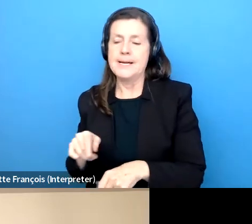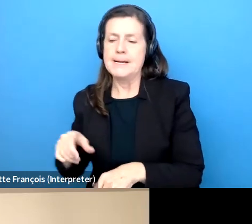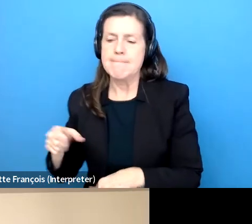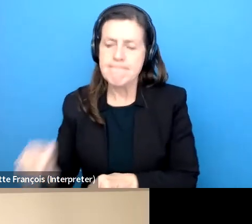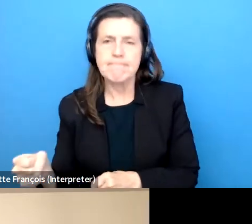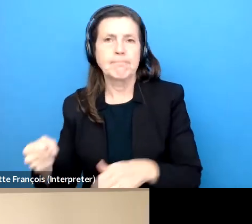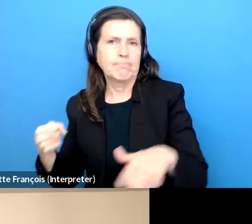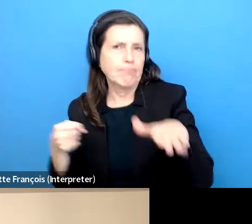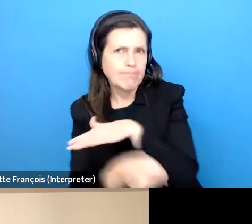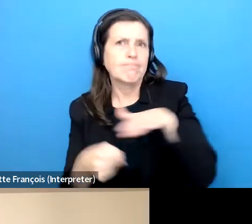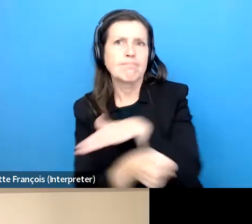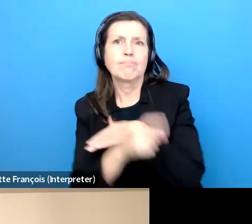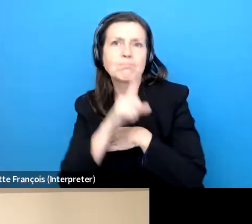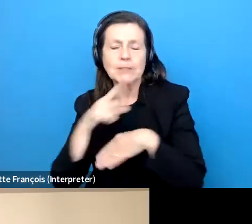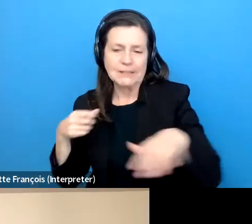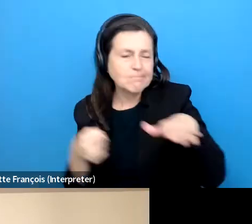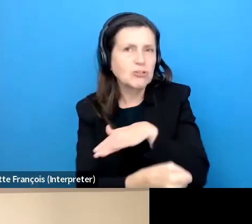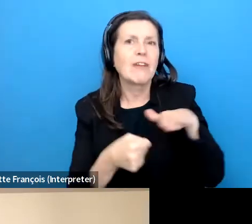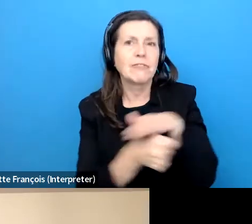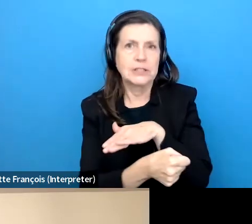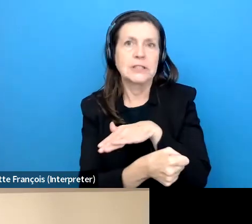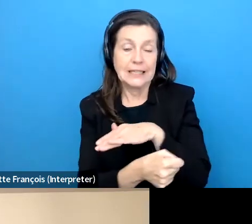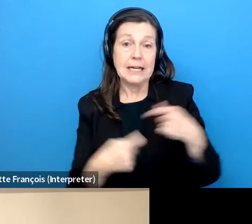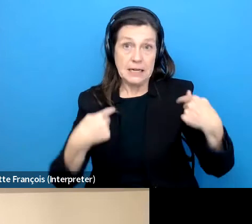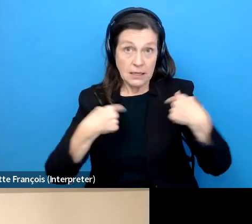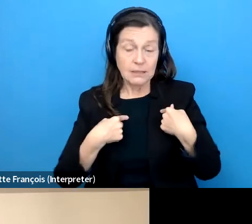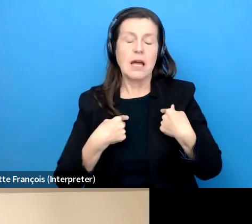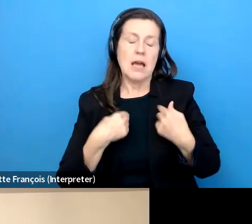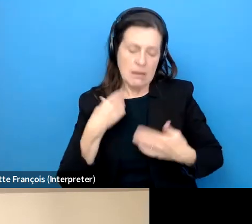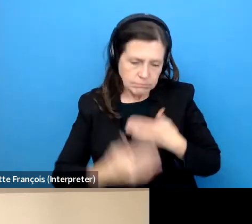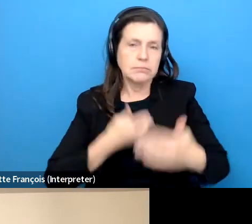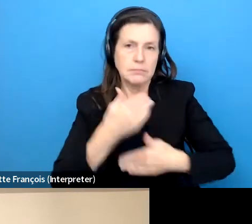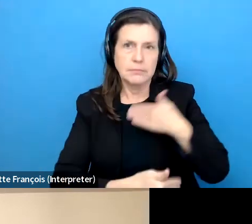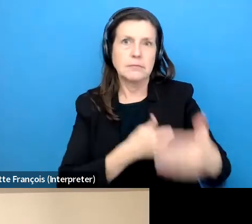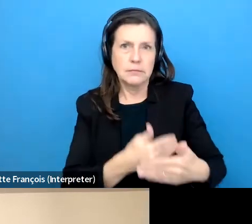and that victims are often subjected to multiple forms of exploitation.